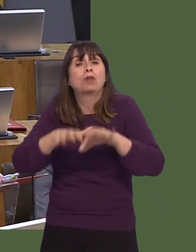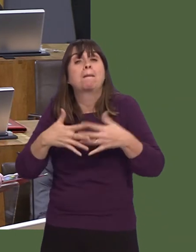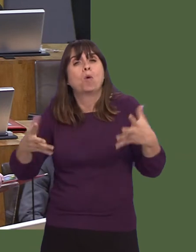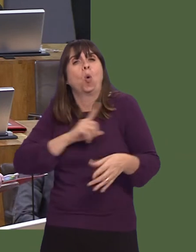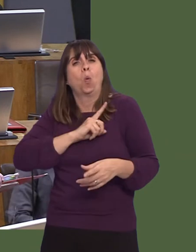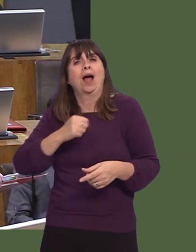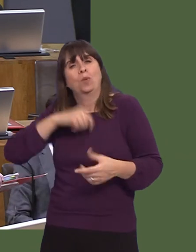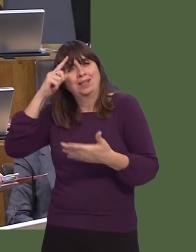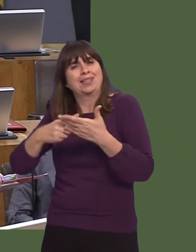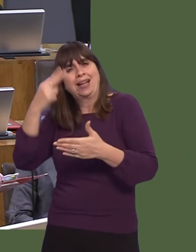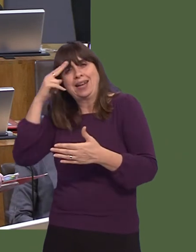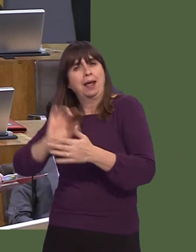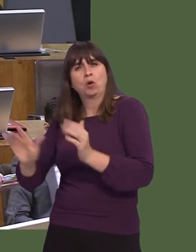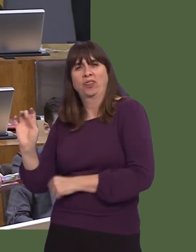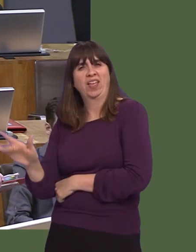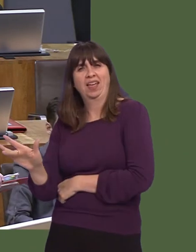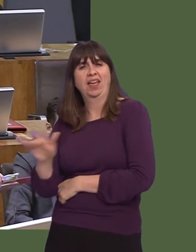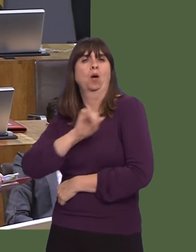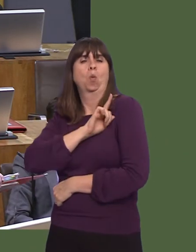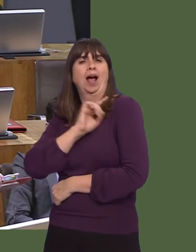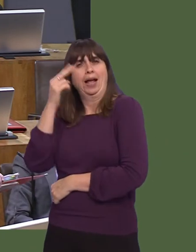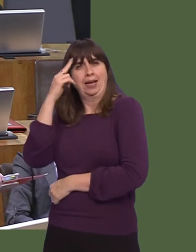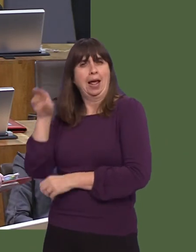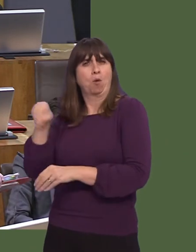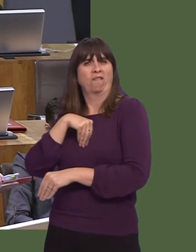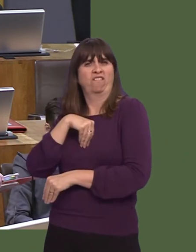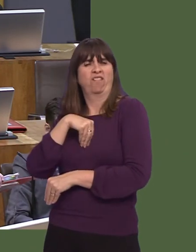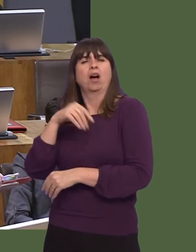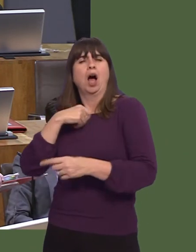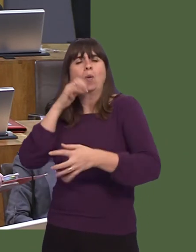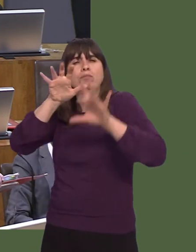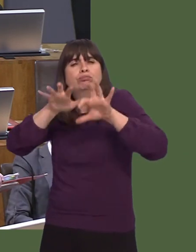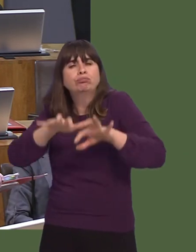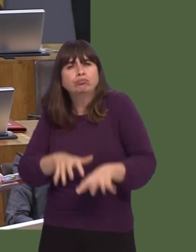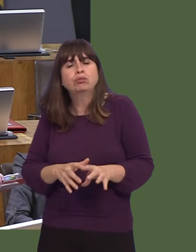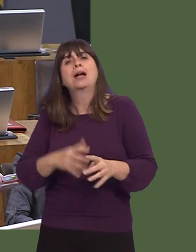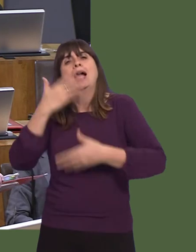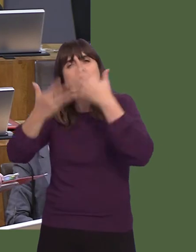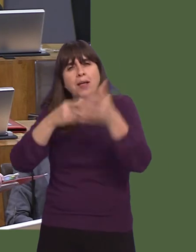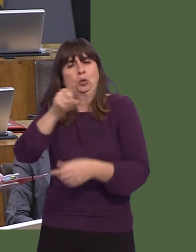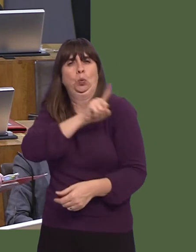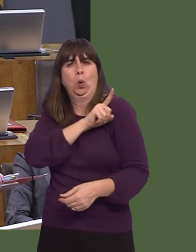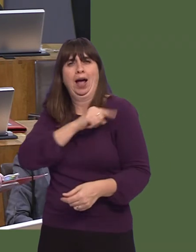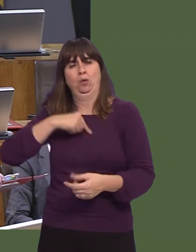decision and in order for him to understand why that decision was taken and whether there's